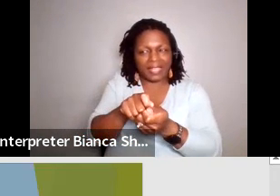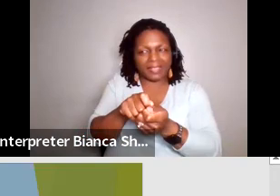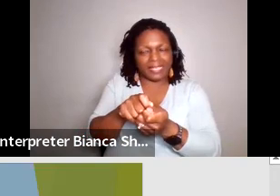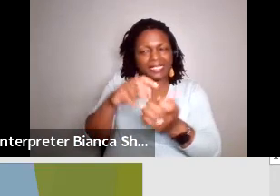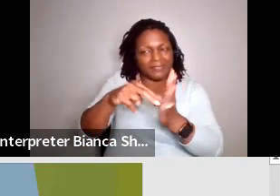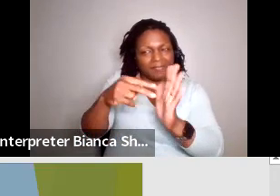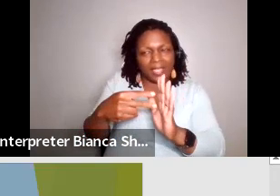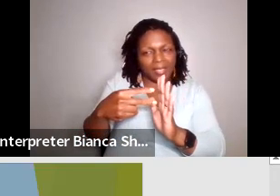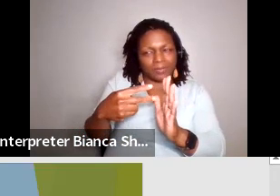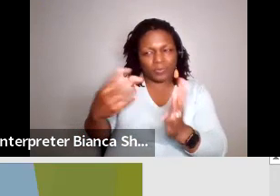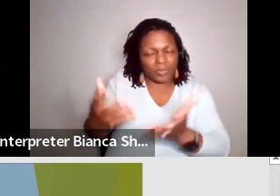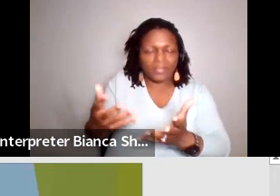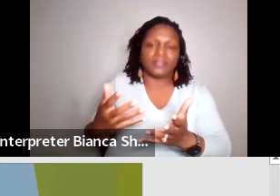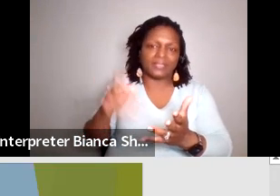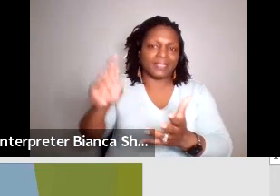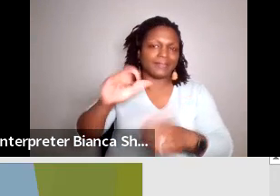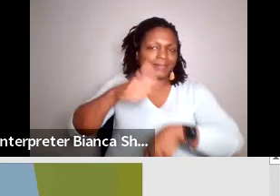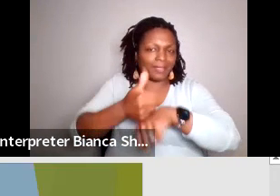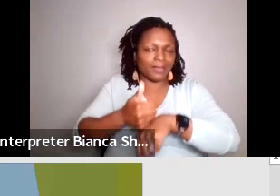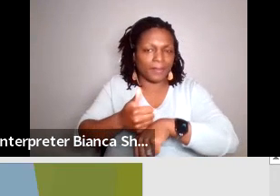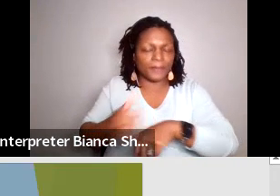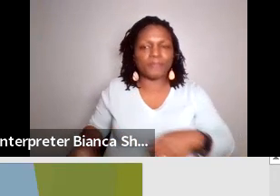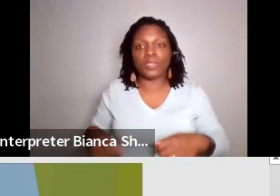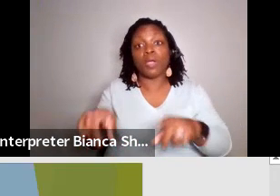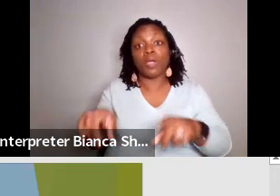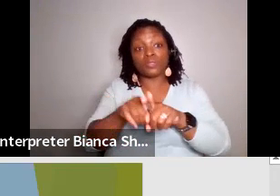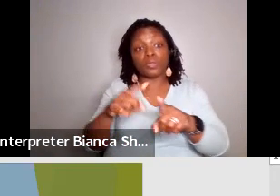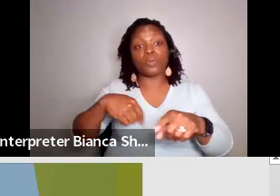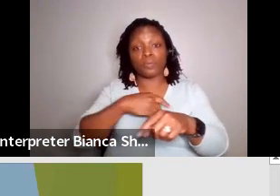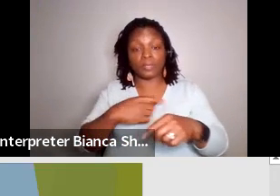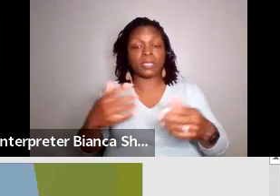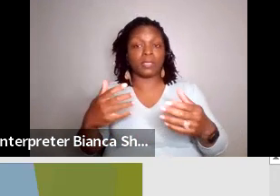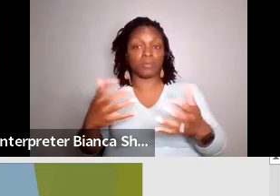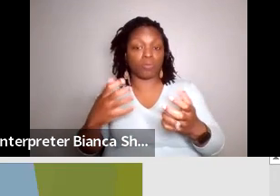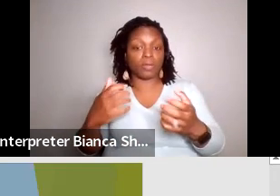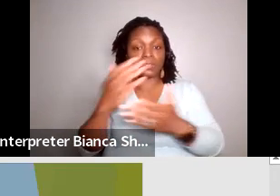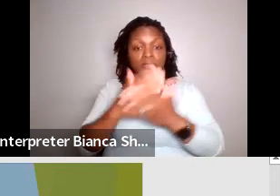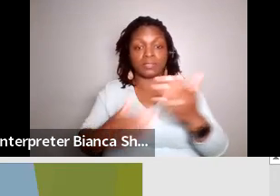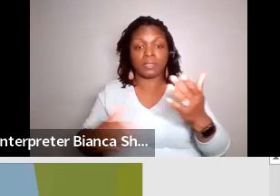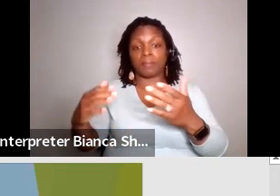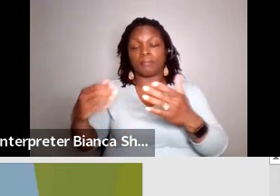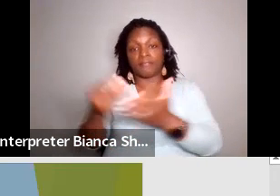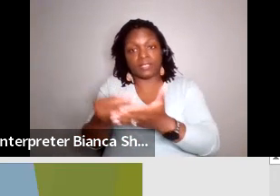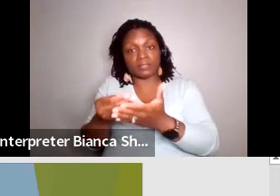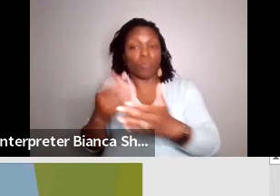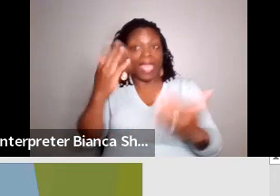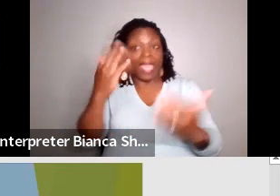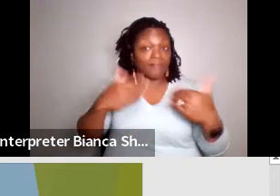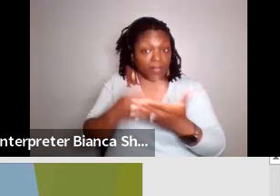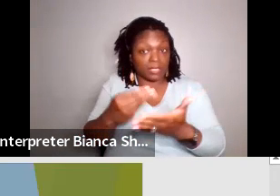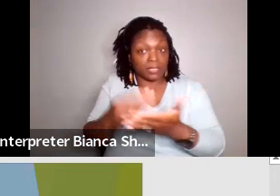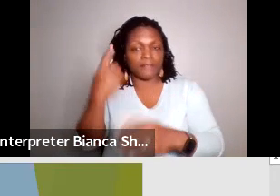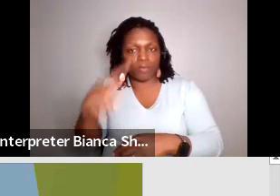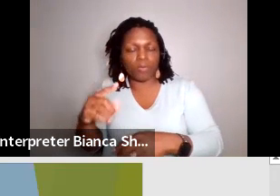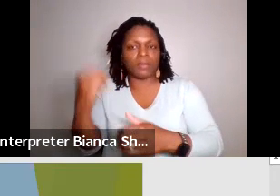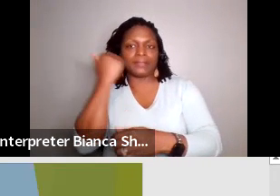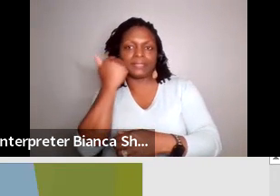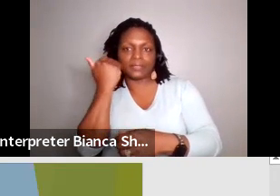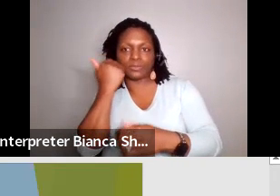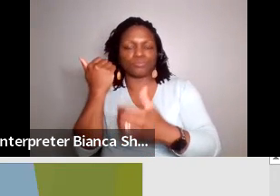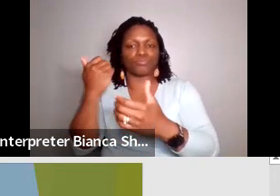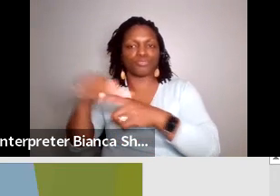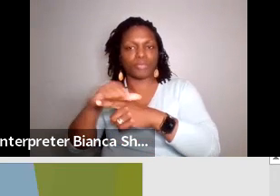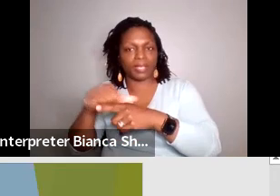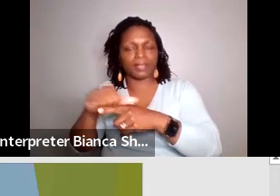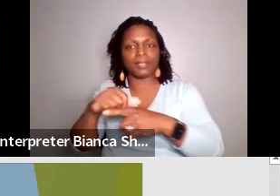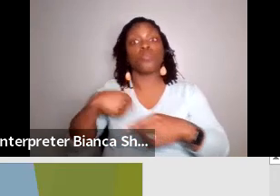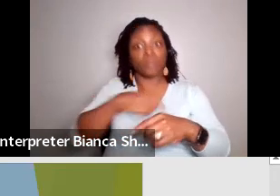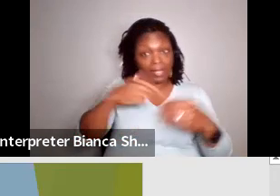And then we also have funding for dental training so we're planning to, as I mentioned one of the things about having the funding and the services available. That's awesome and great.